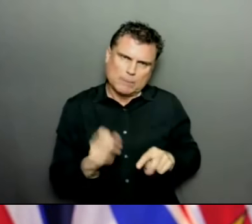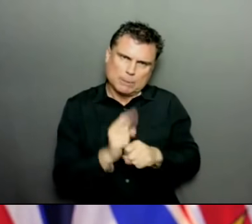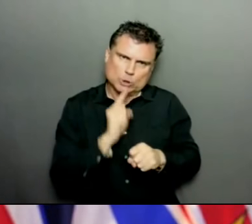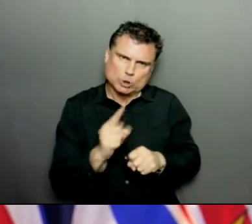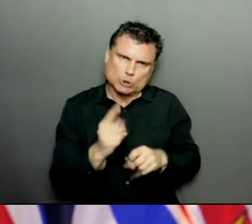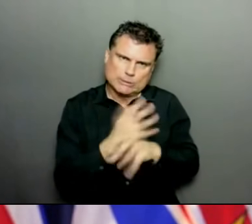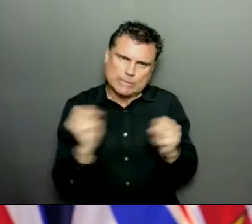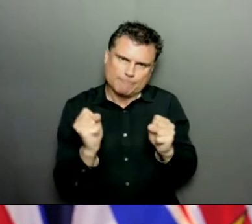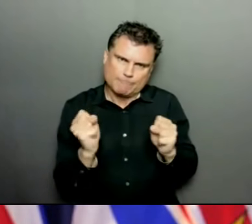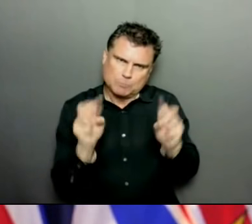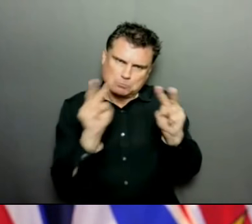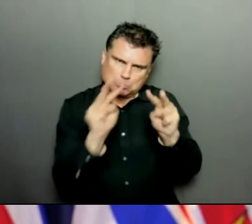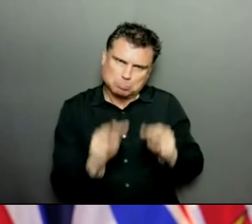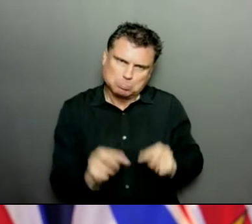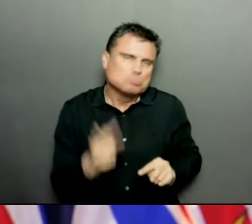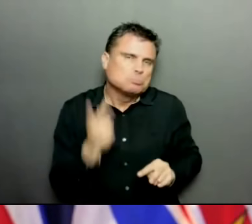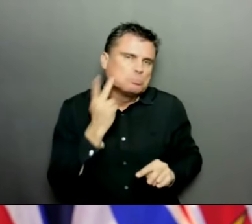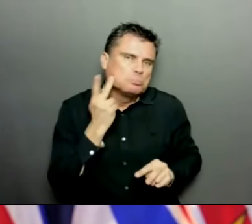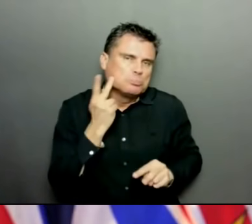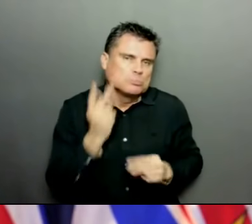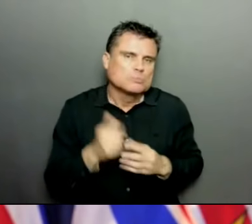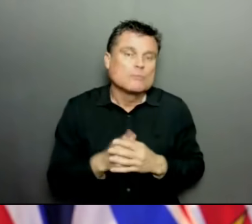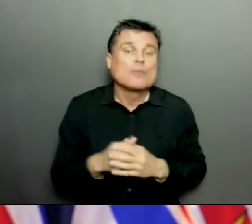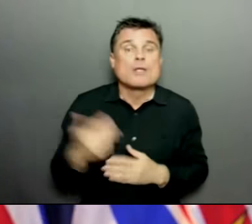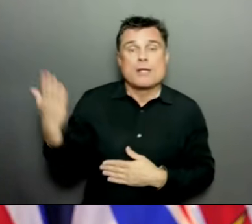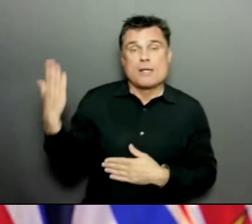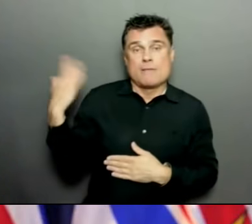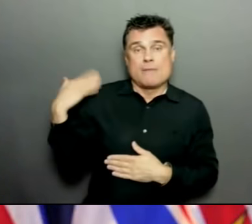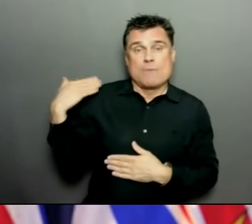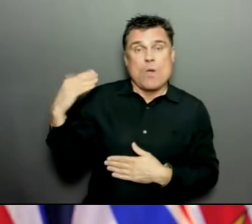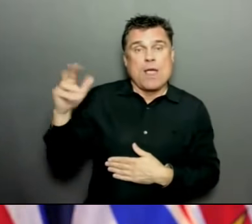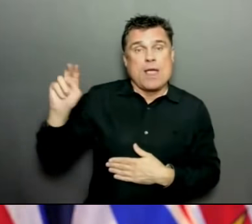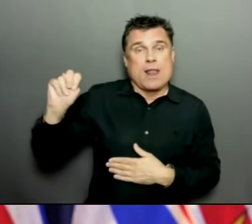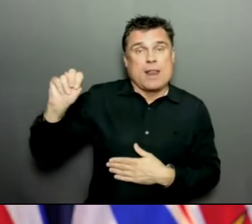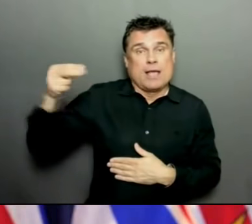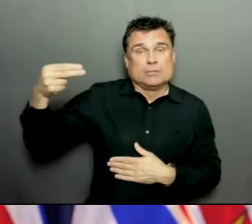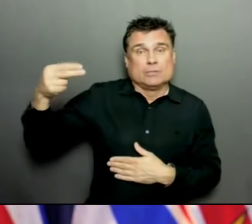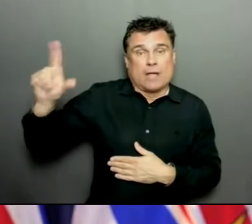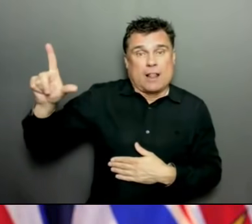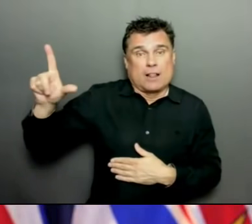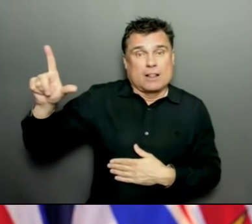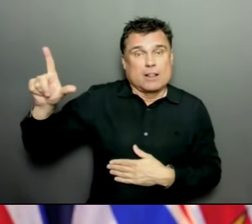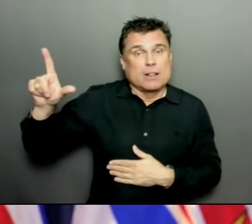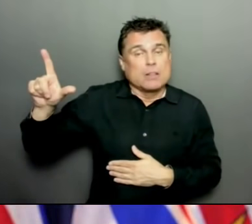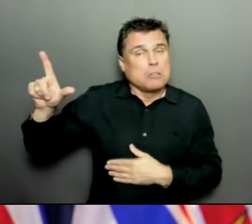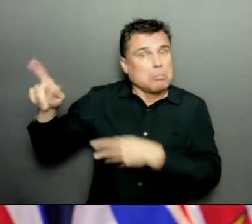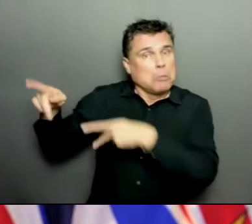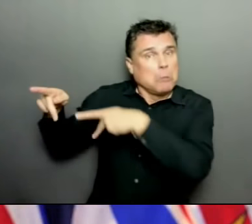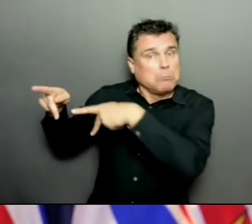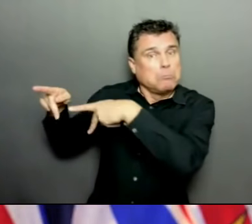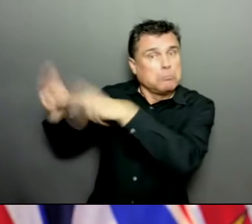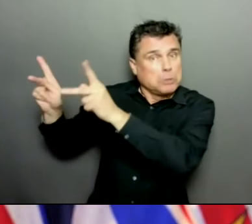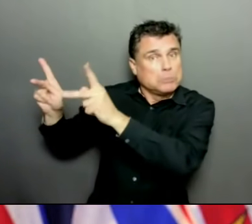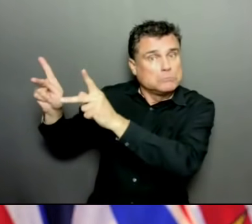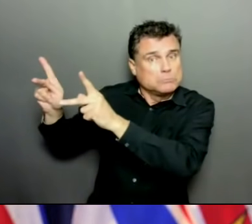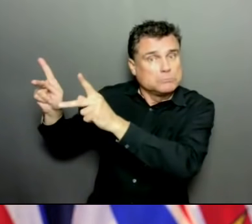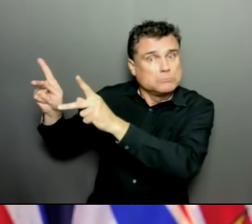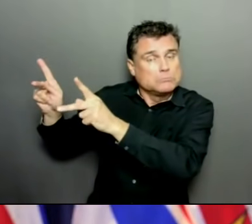and the time when COVID-19 was less prevalent, in our country, and in our continent, engaged in a bubble for its players,